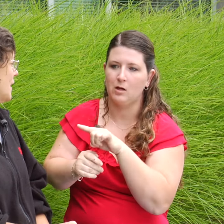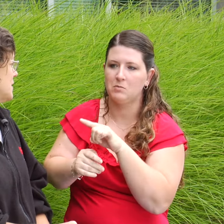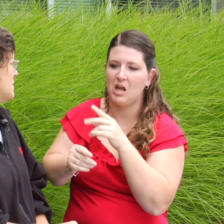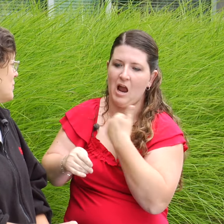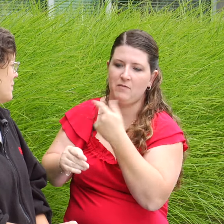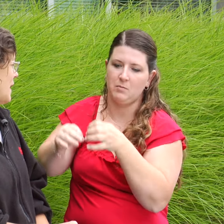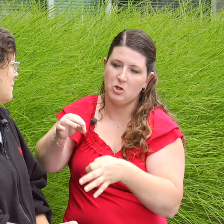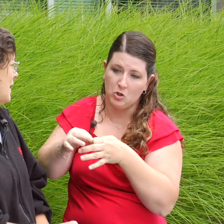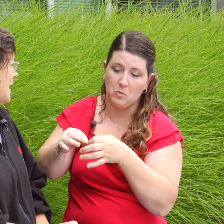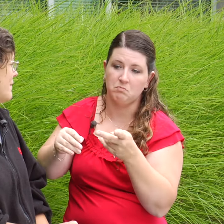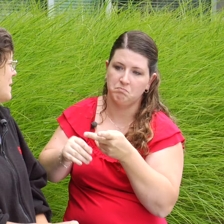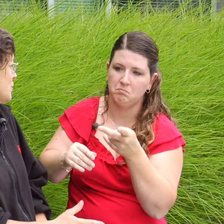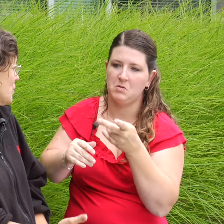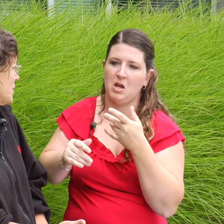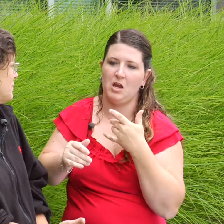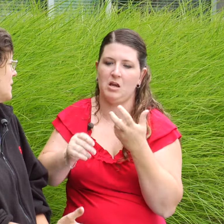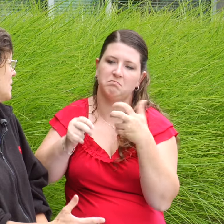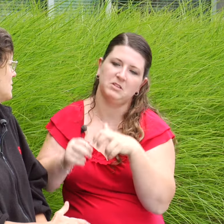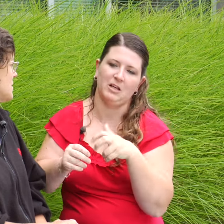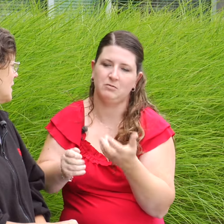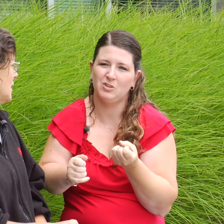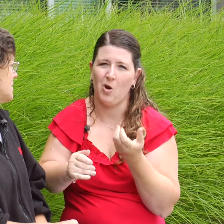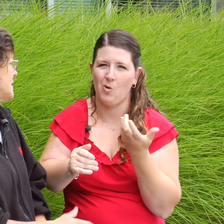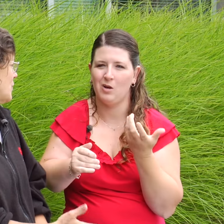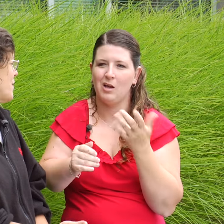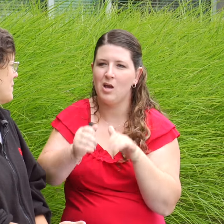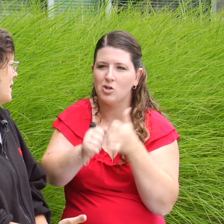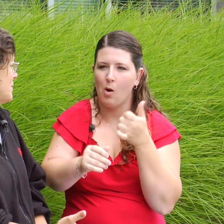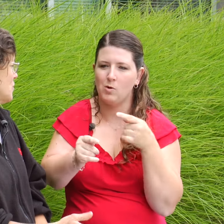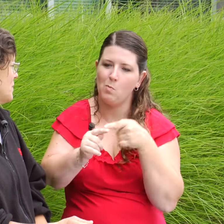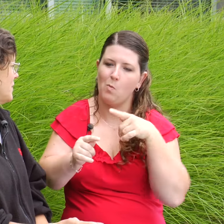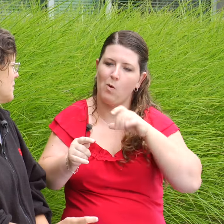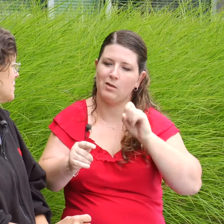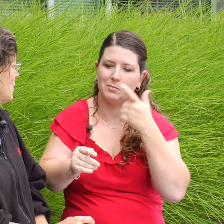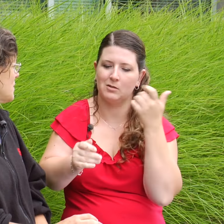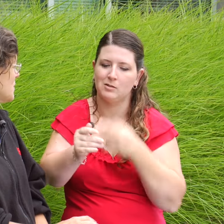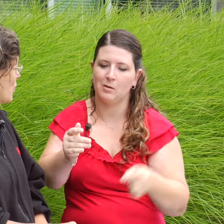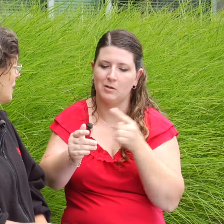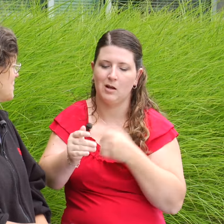to meet with them and have them interpret the videos, sit down with them and have them interpret the videos. So it's almost pointless